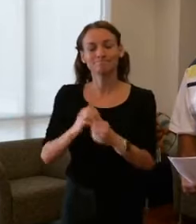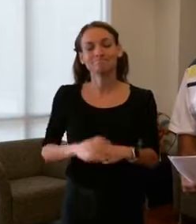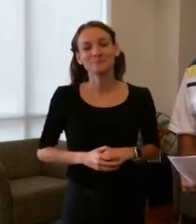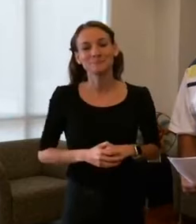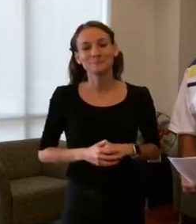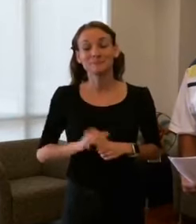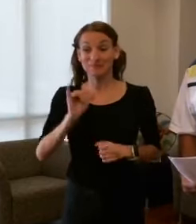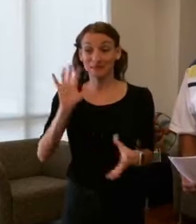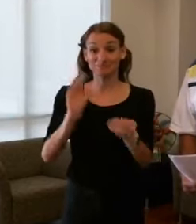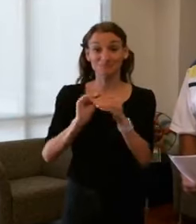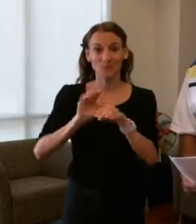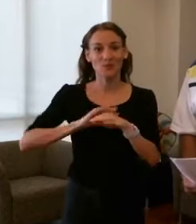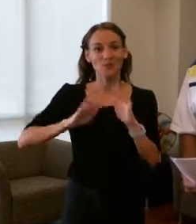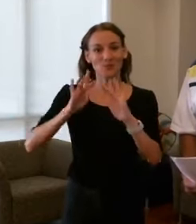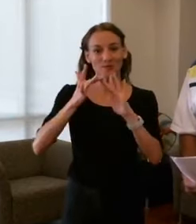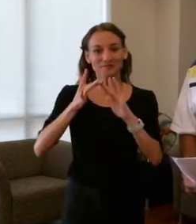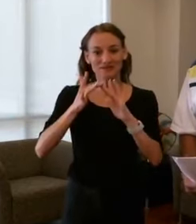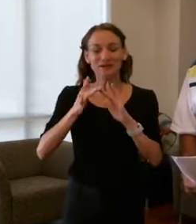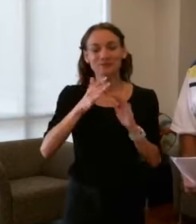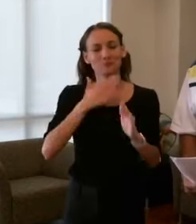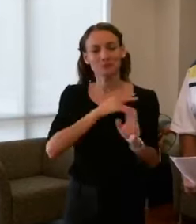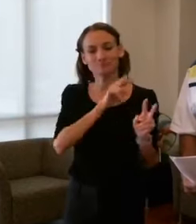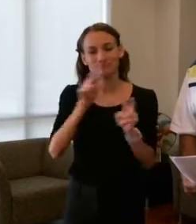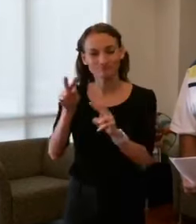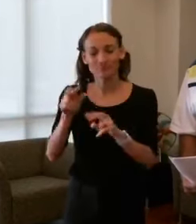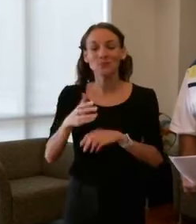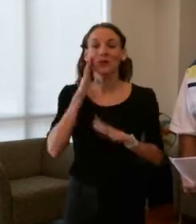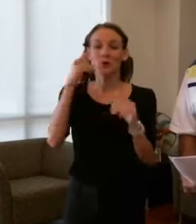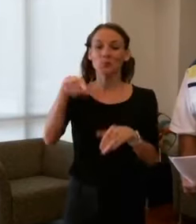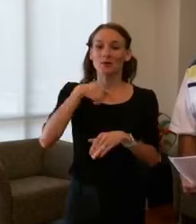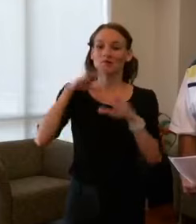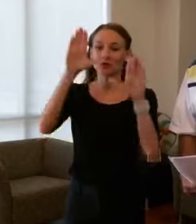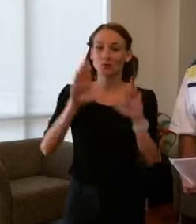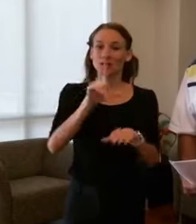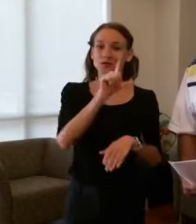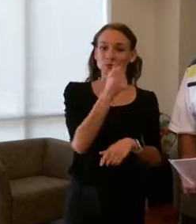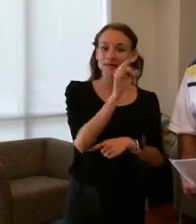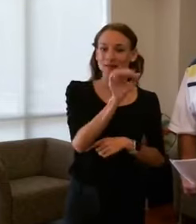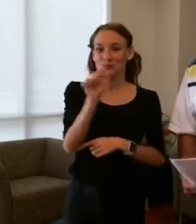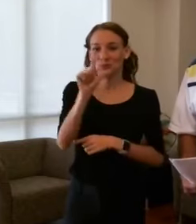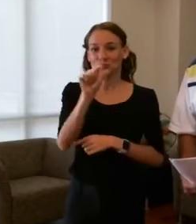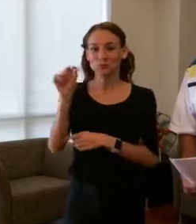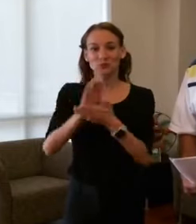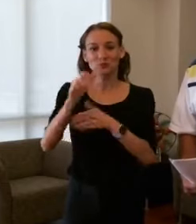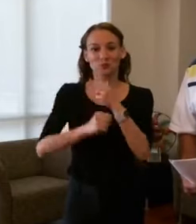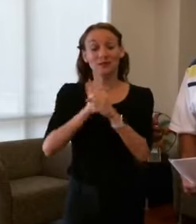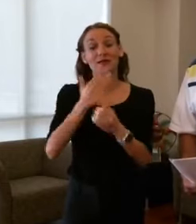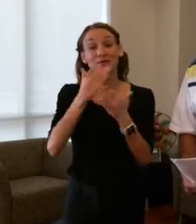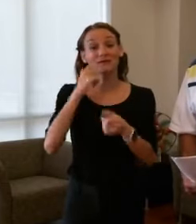We hope everyone has a great 2019-2020 school year, thanks for joining us,